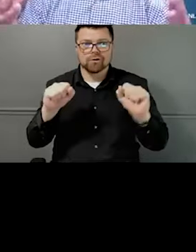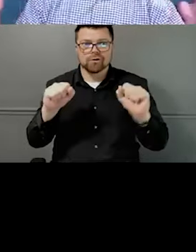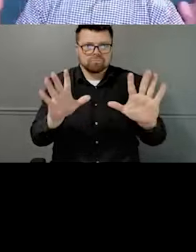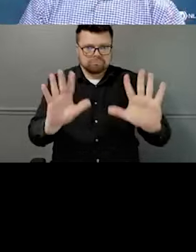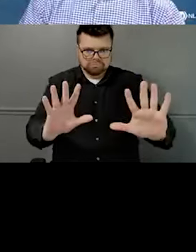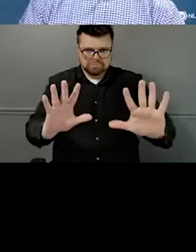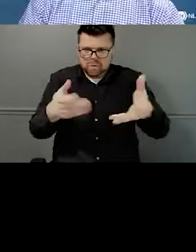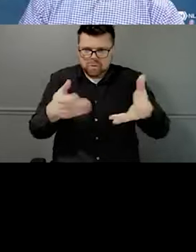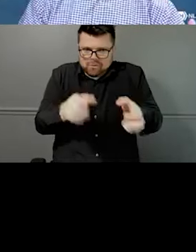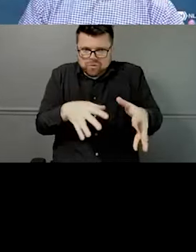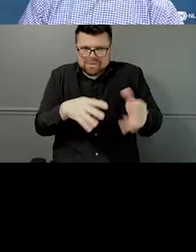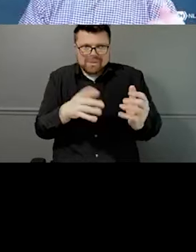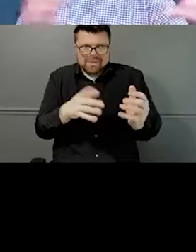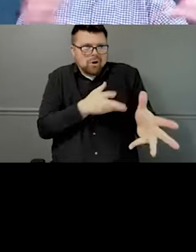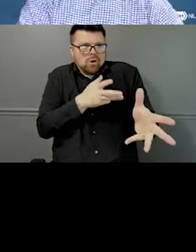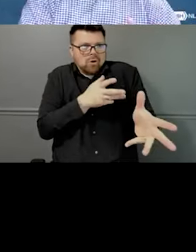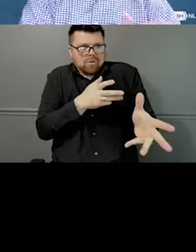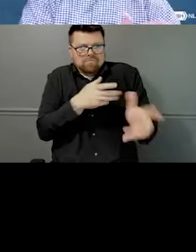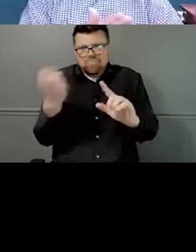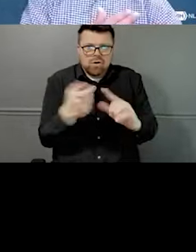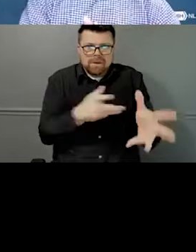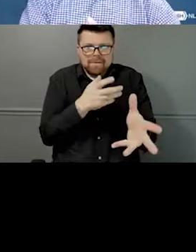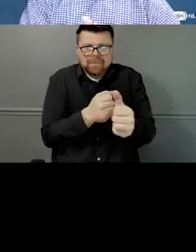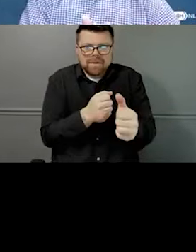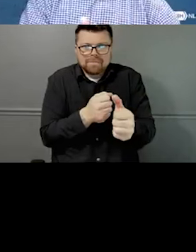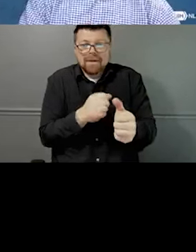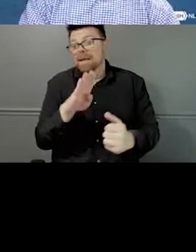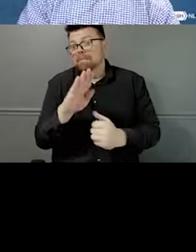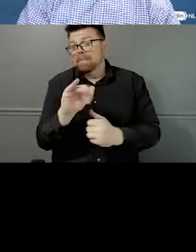everyone's biographical sketch and lose that information.